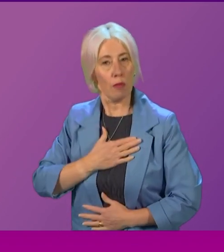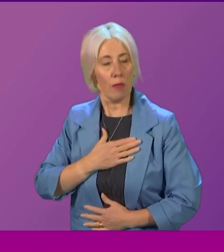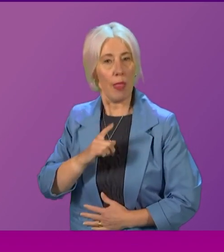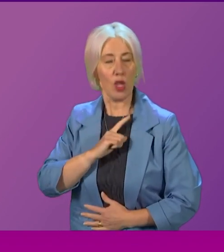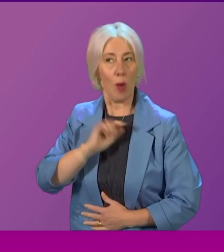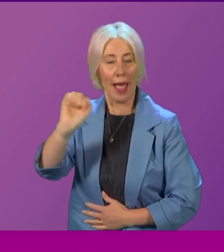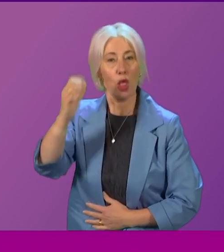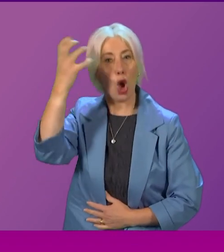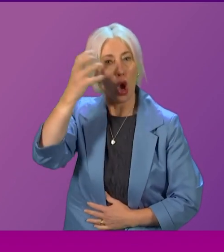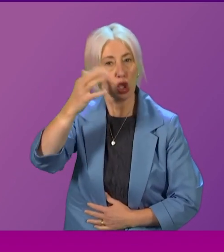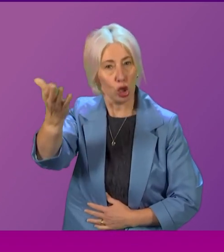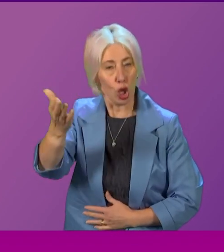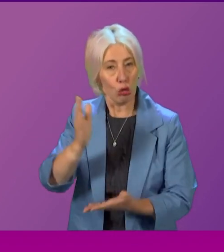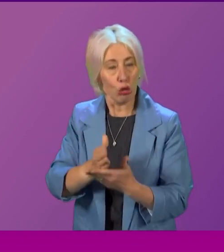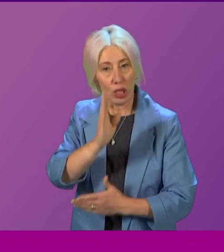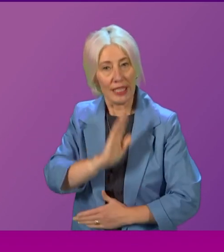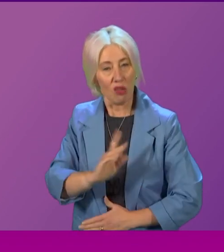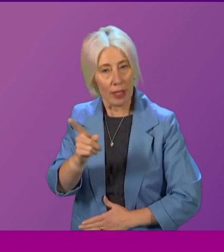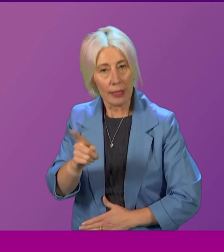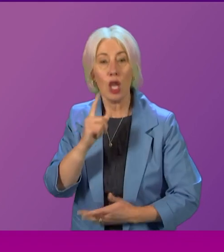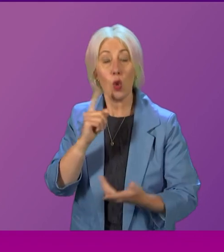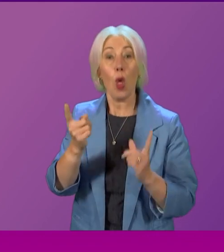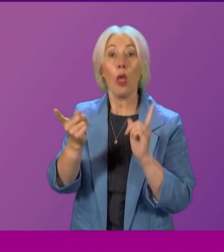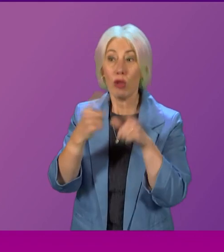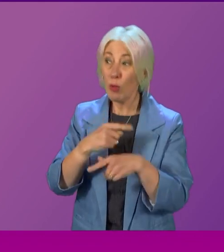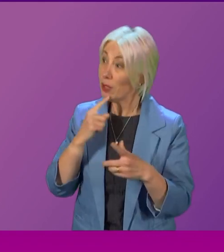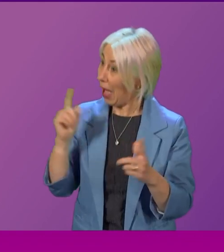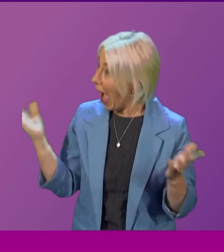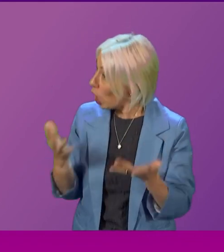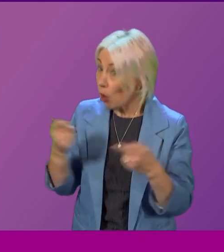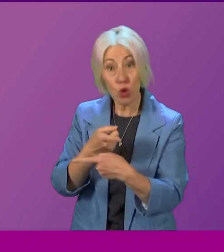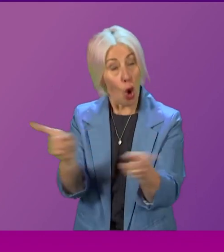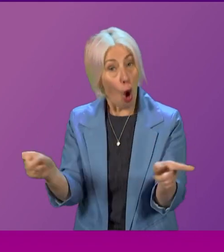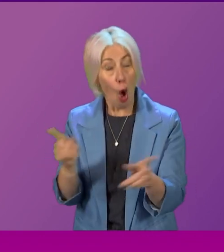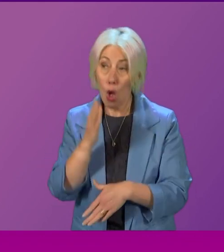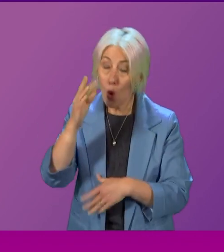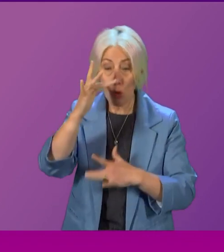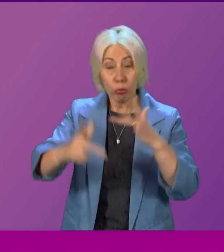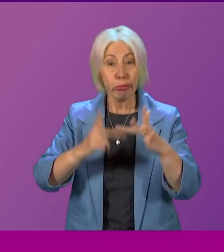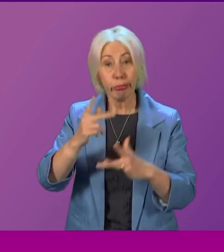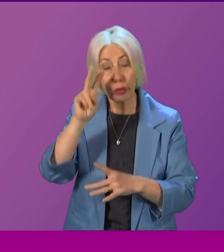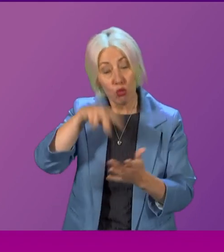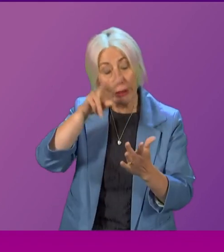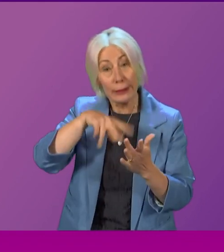concerns so seriously. Again, I encourage every member to read the cabinet secretary’s response on the Parliament’s